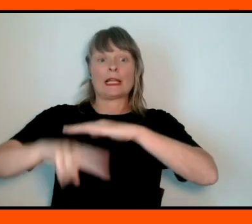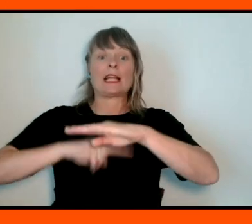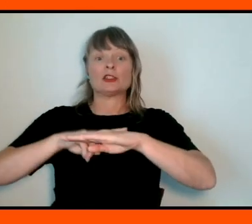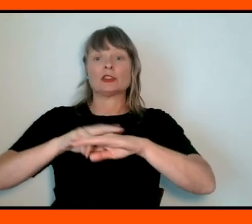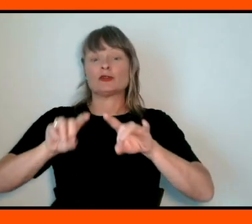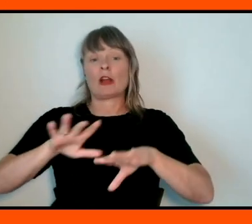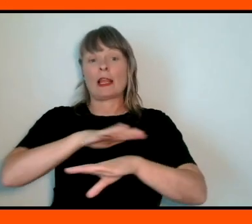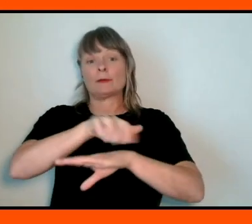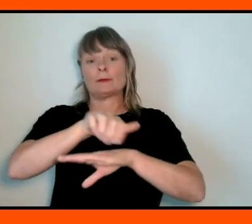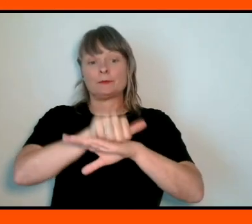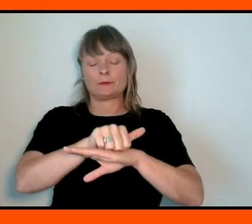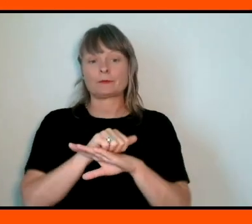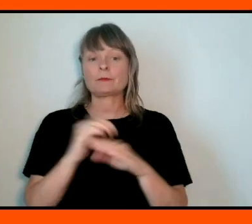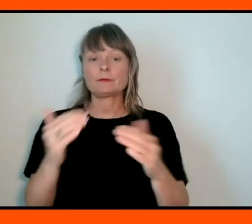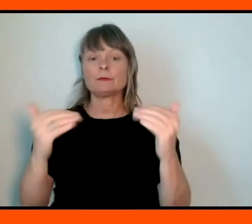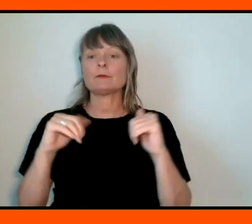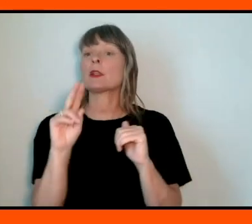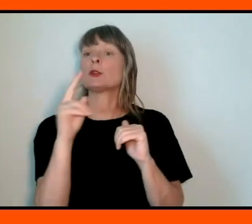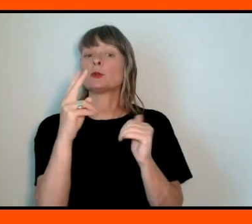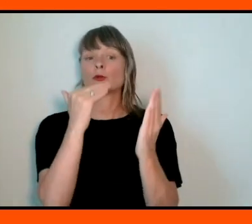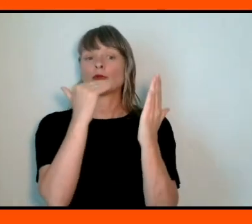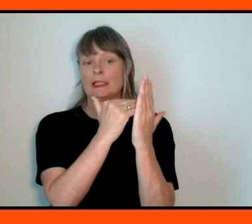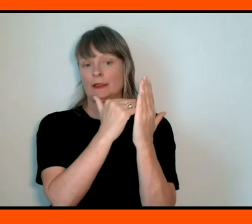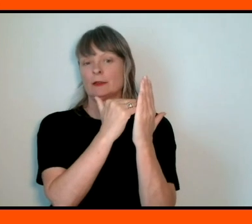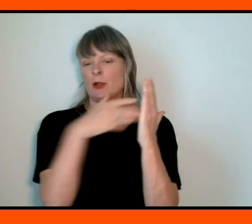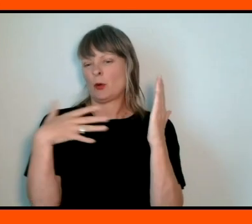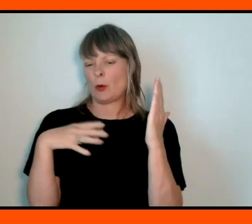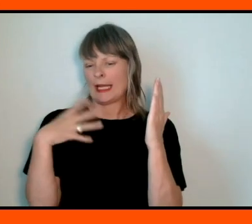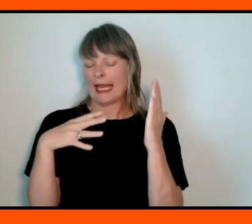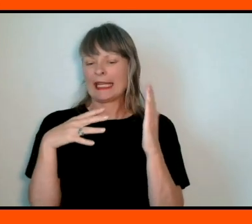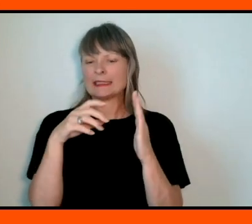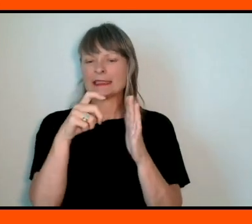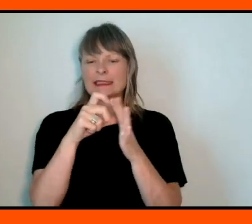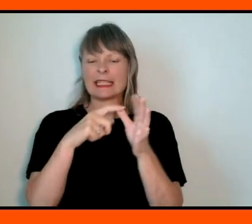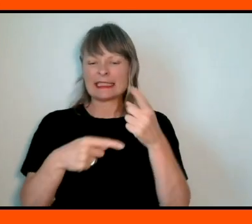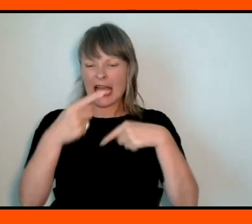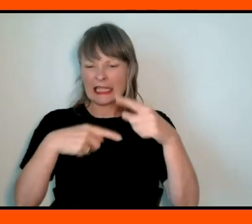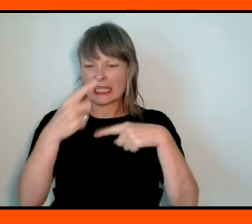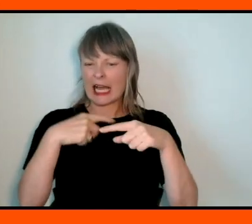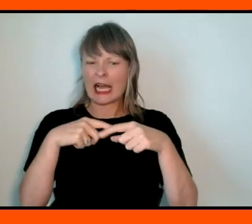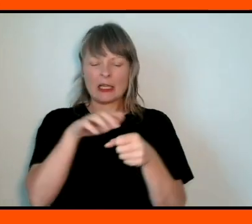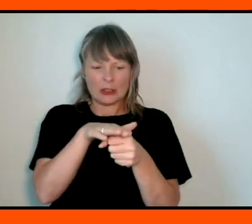The second criterion, there is a need for data at the national level and either the local level or for small population groups.